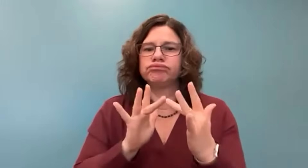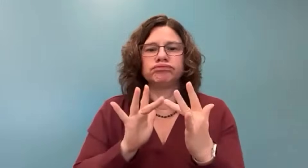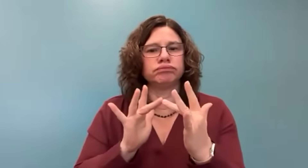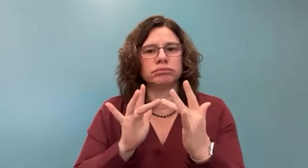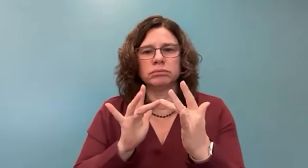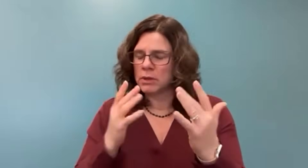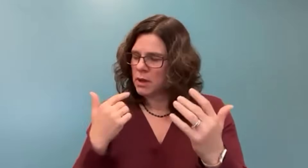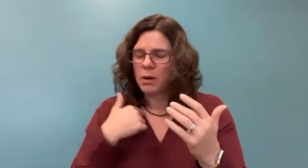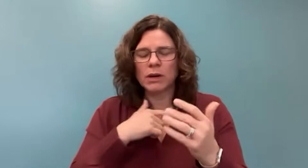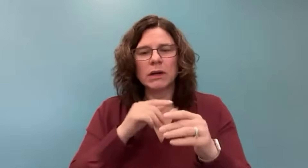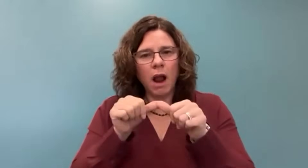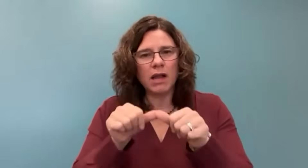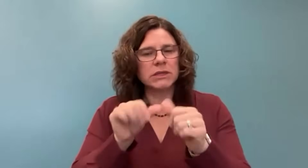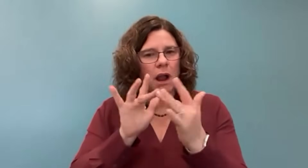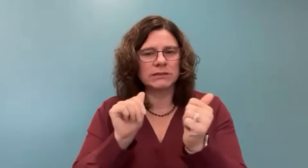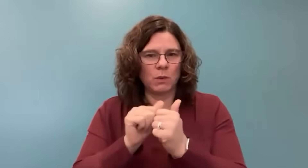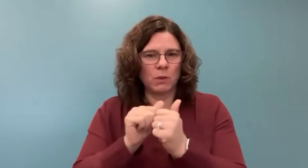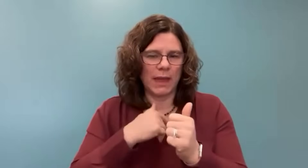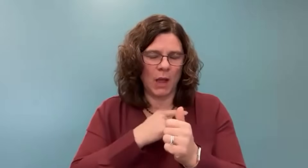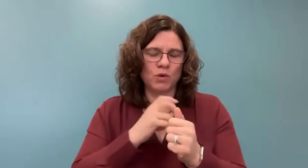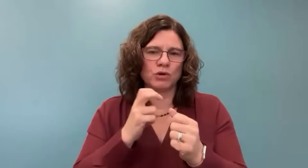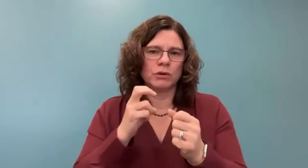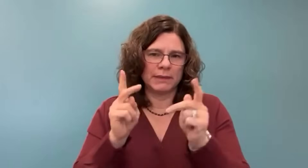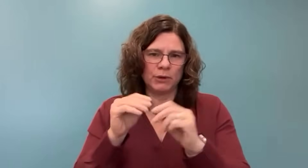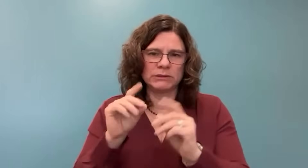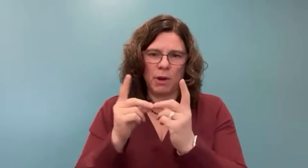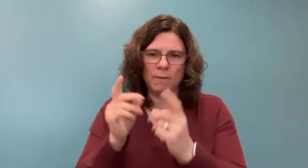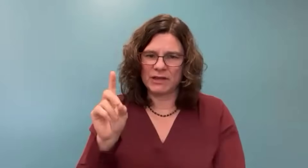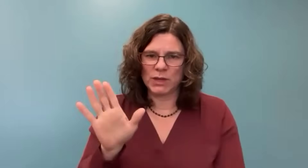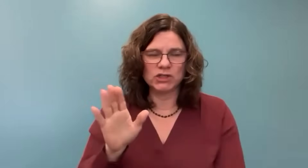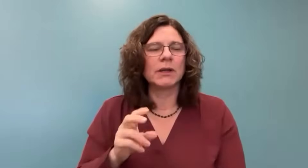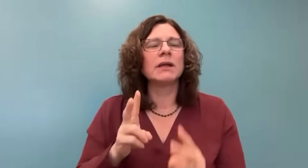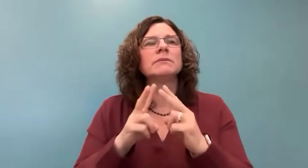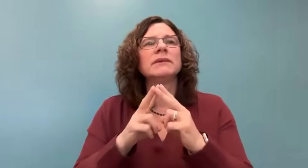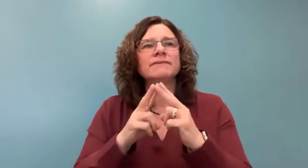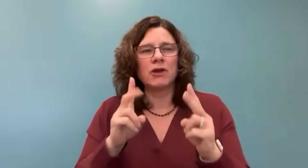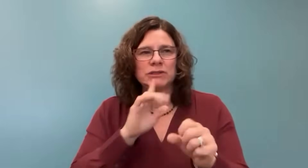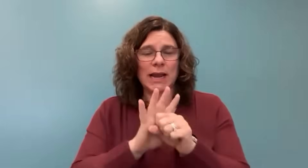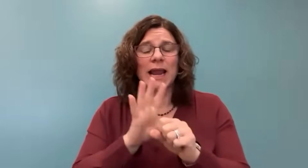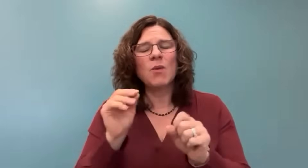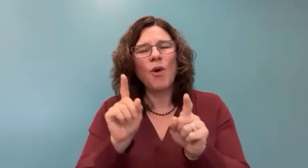We are very in touch. We are in constant contact with our people at the Department of Education. They are very dedicated.